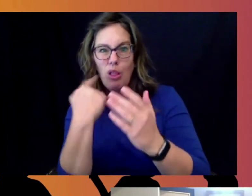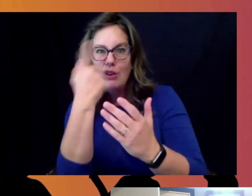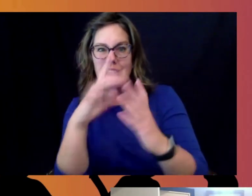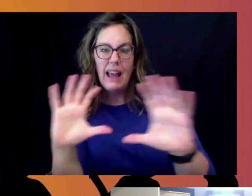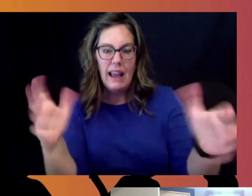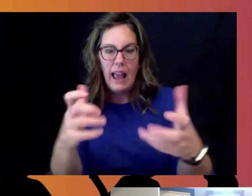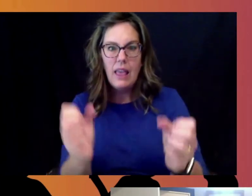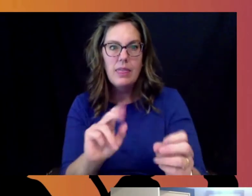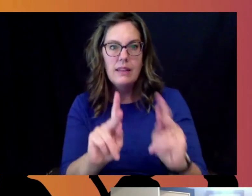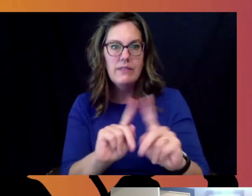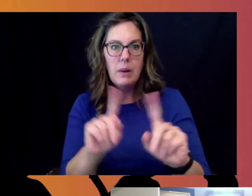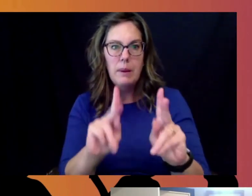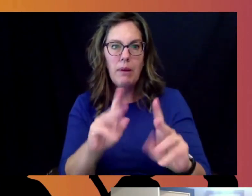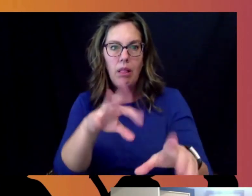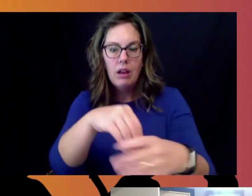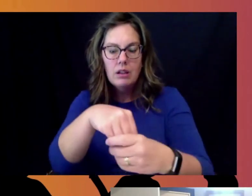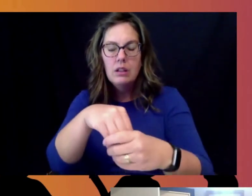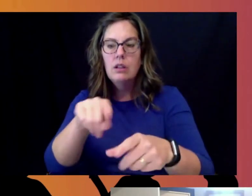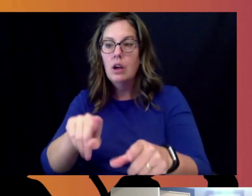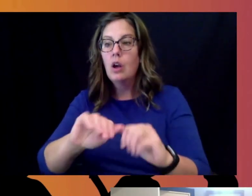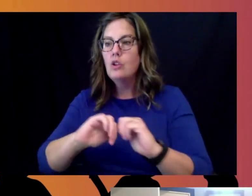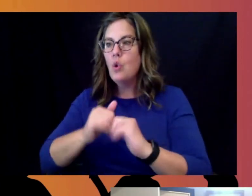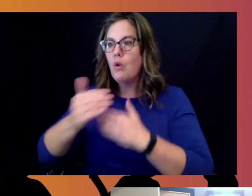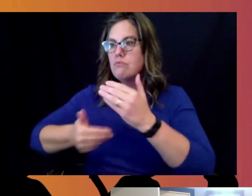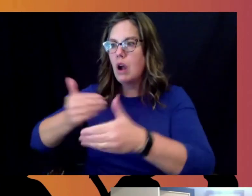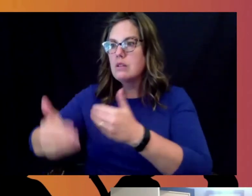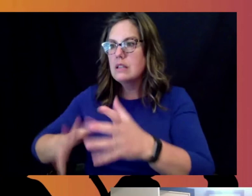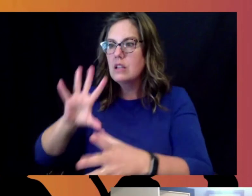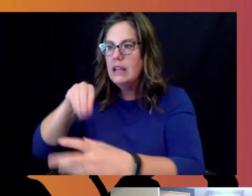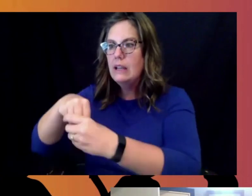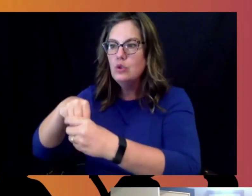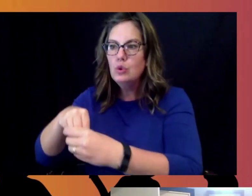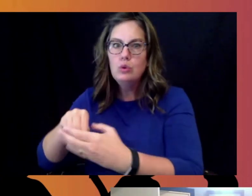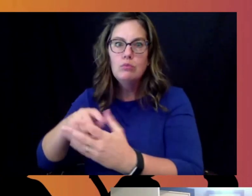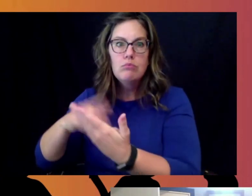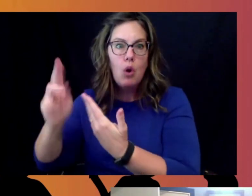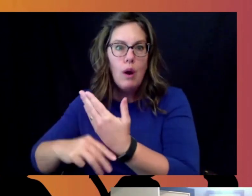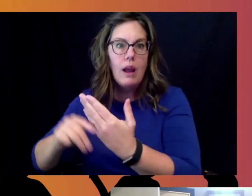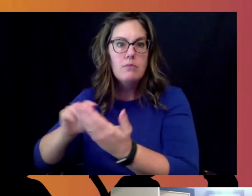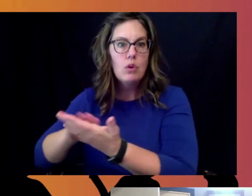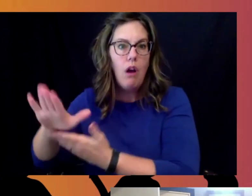you're trying to get into programs into colleges you you all are the ones who let us know about